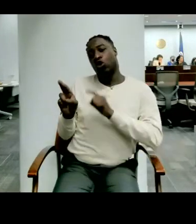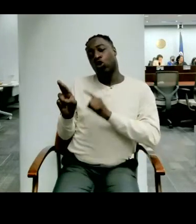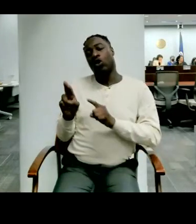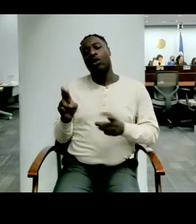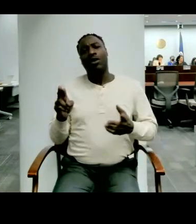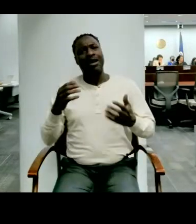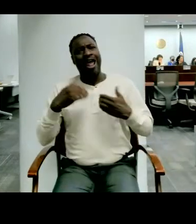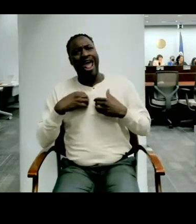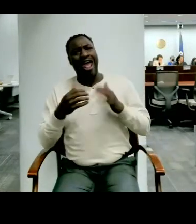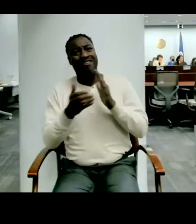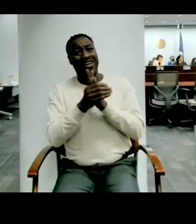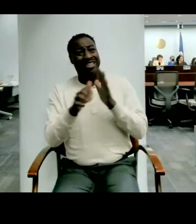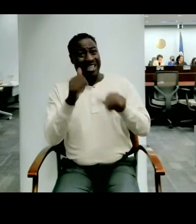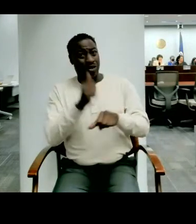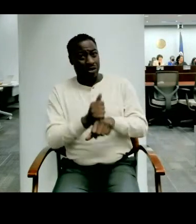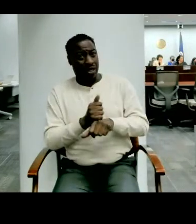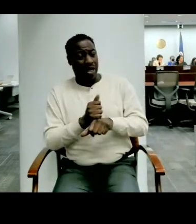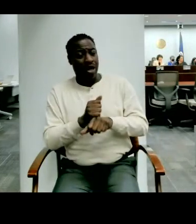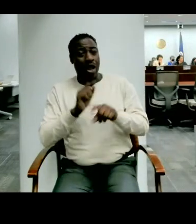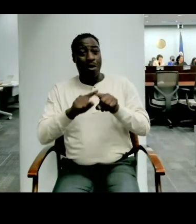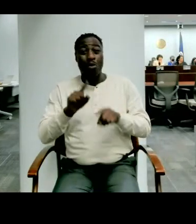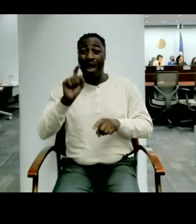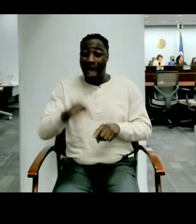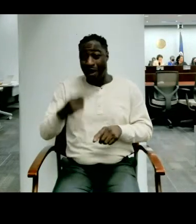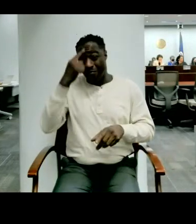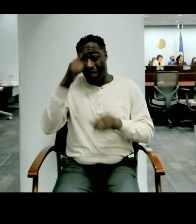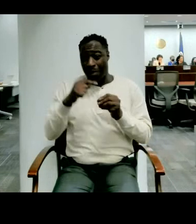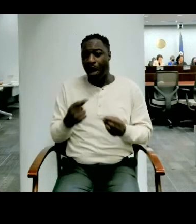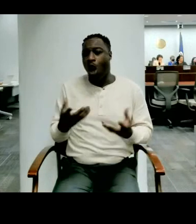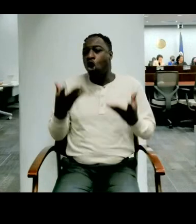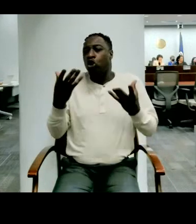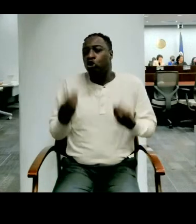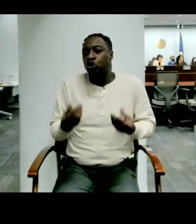this great thing, but they got to also think about the soft skills and those things that